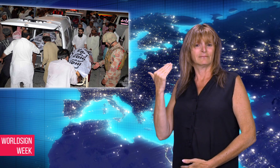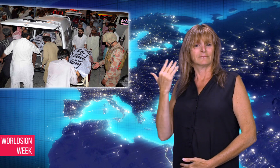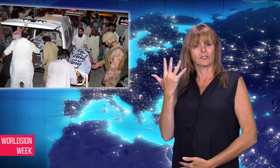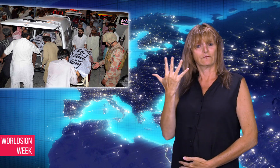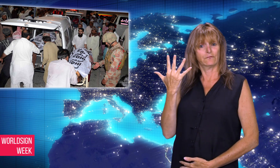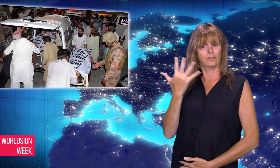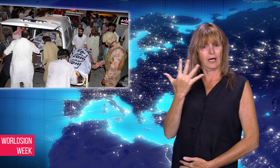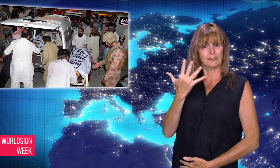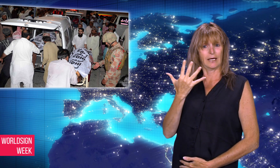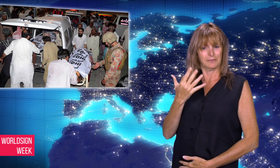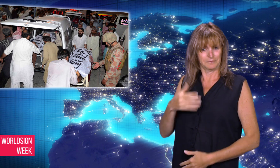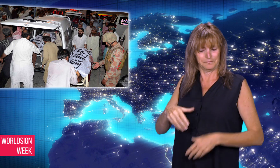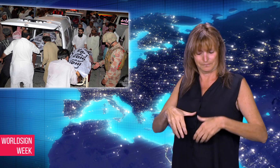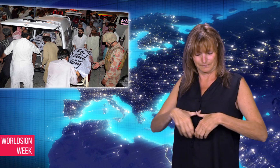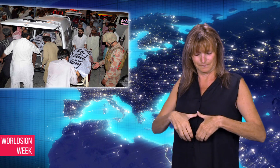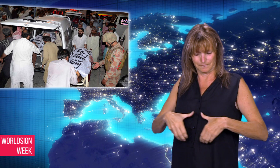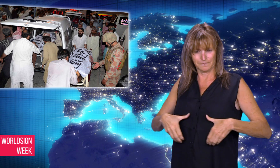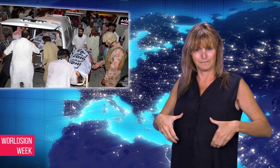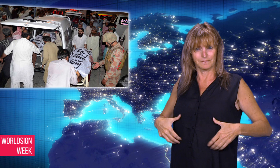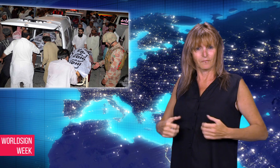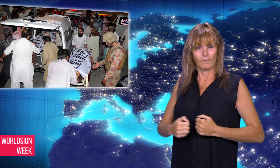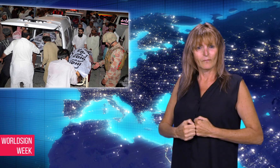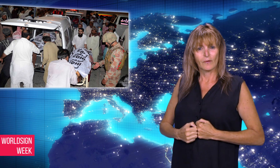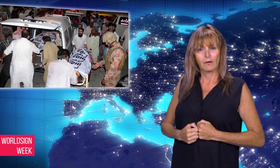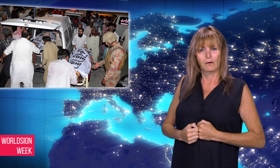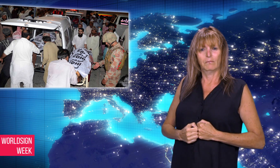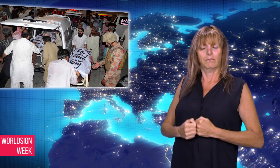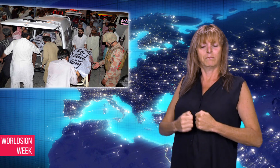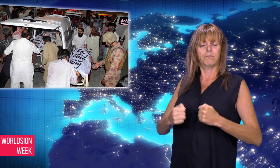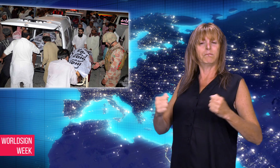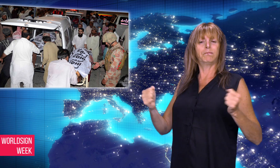Last Friday, a suicide bomber